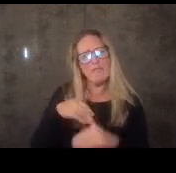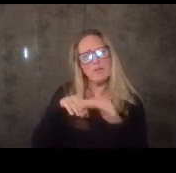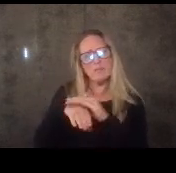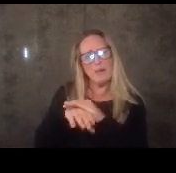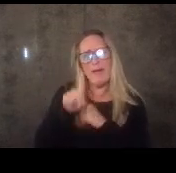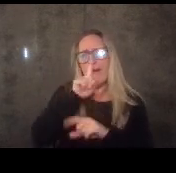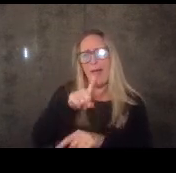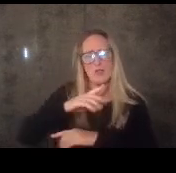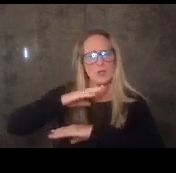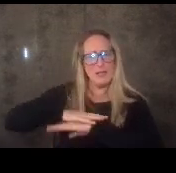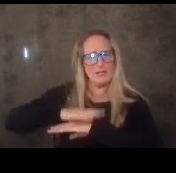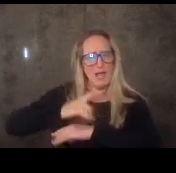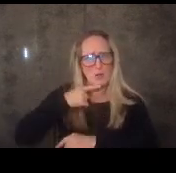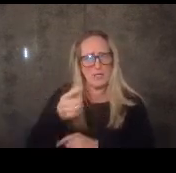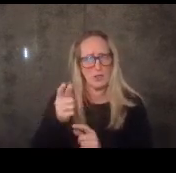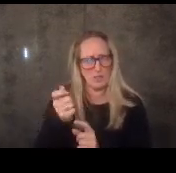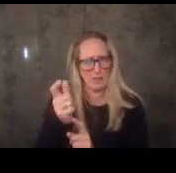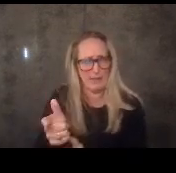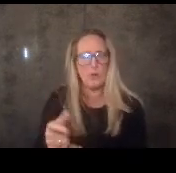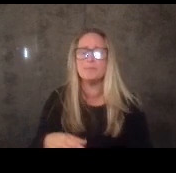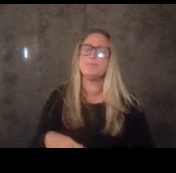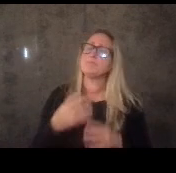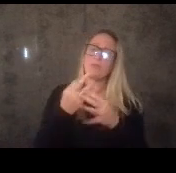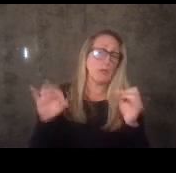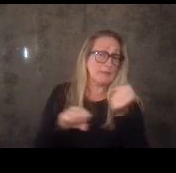accessibility answer desk. Then I'm gonna tell you about here in